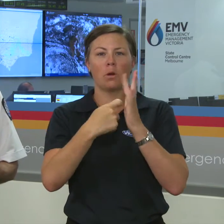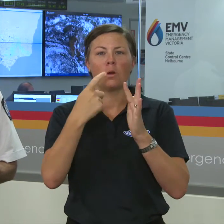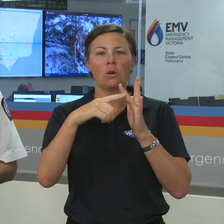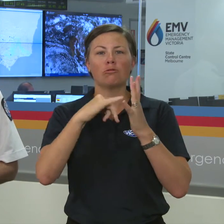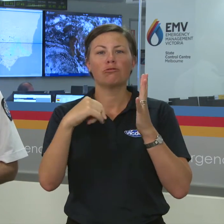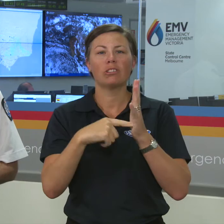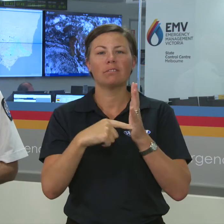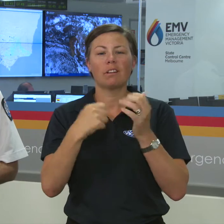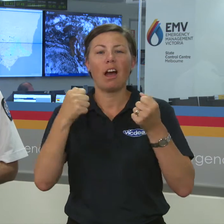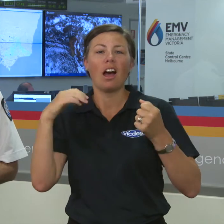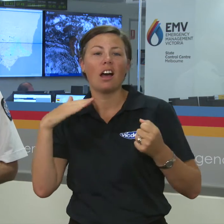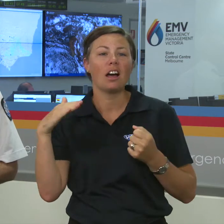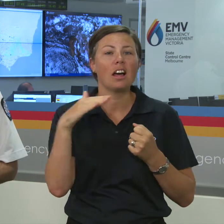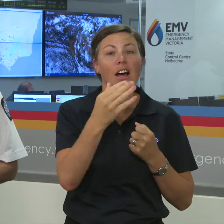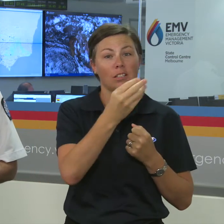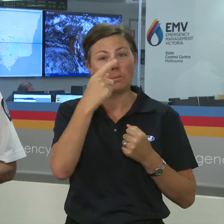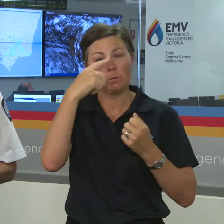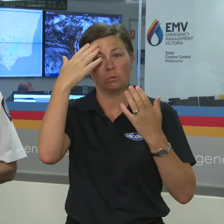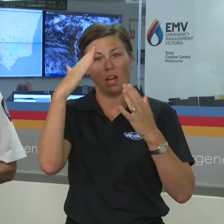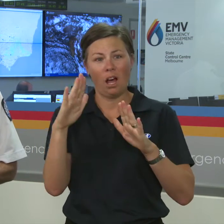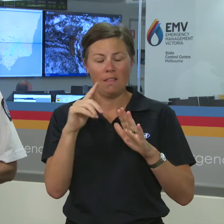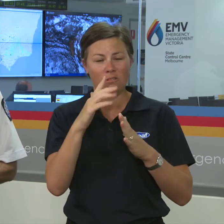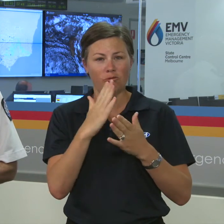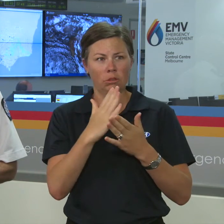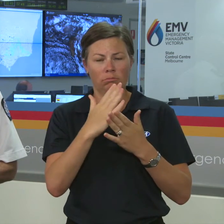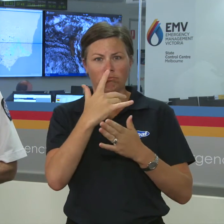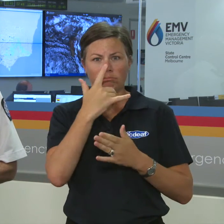significant, and we shouldn’t underestimate how far-reaching that incident really is to